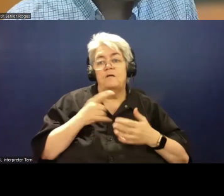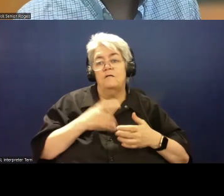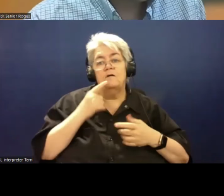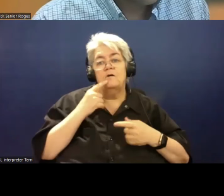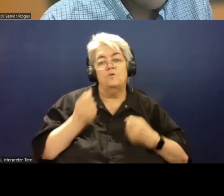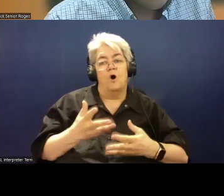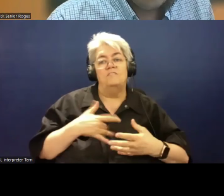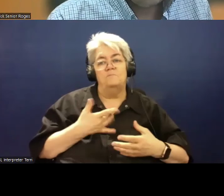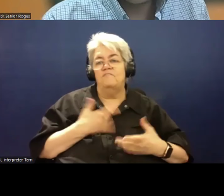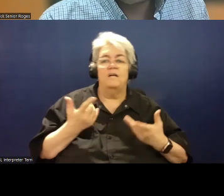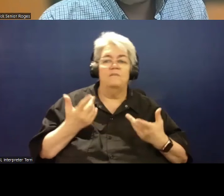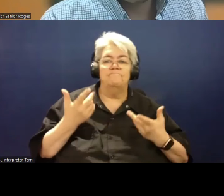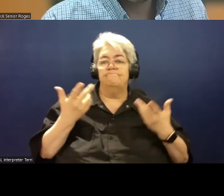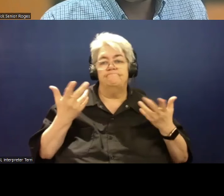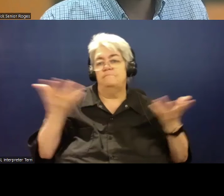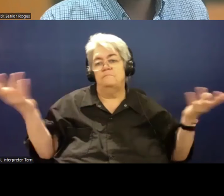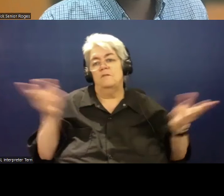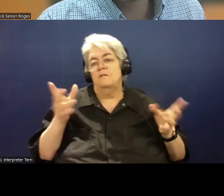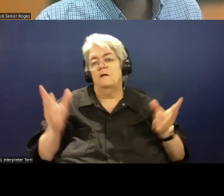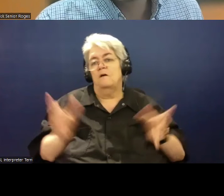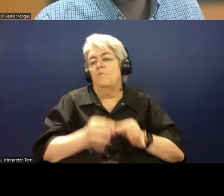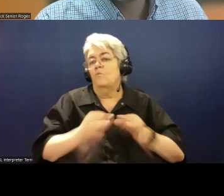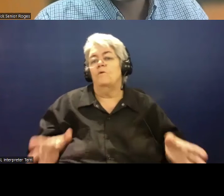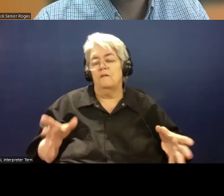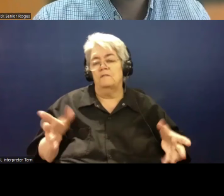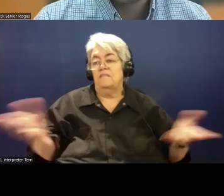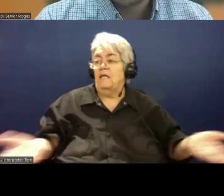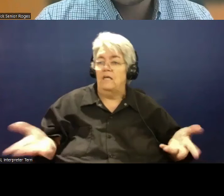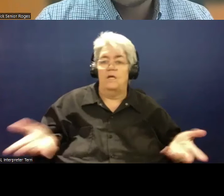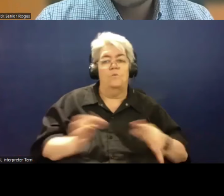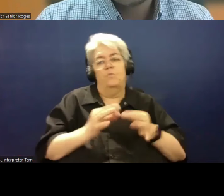SO WHEN WE ARE ENGAGING WITH SOMEONE WHO IS HISPANIC OR LATINO,